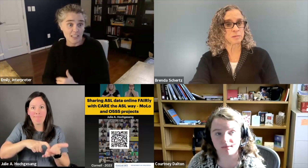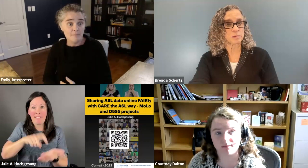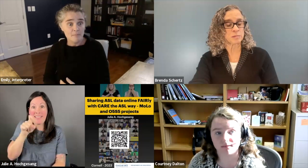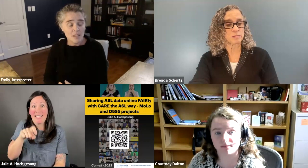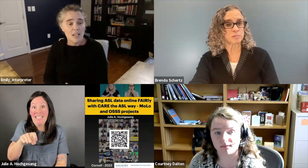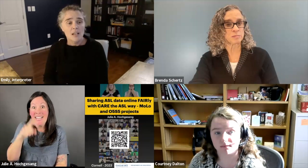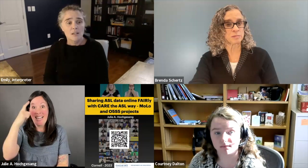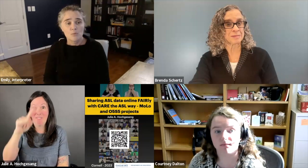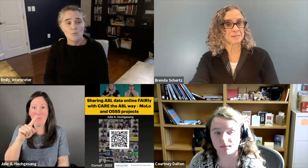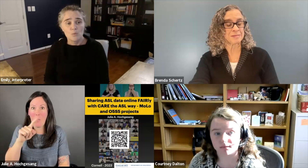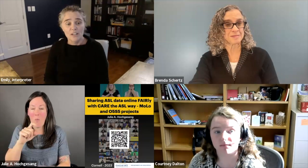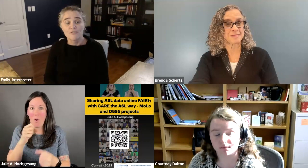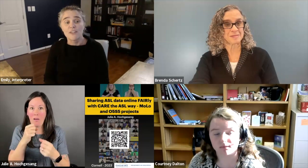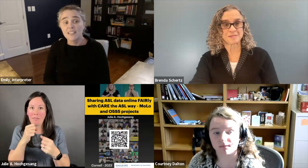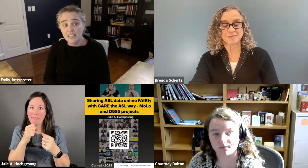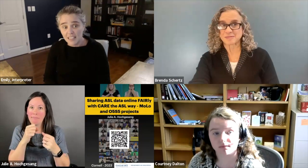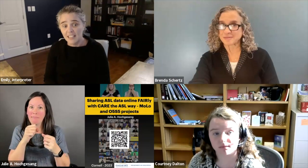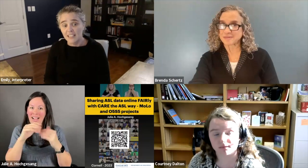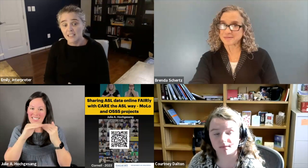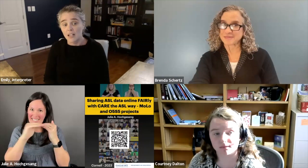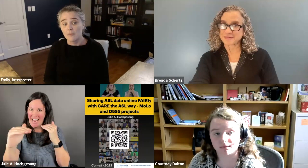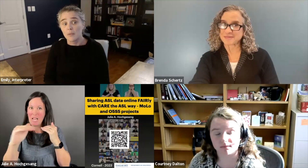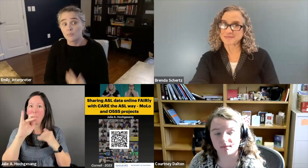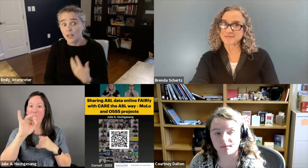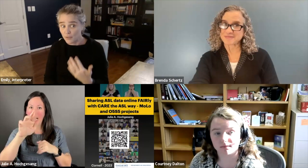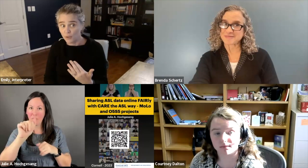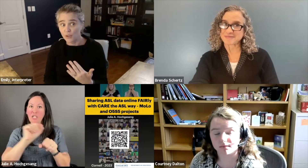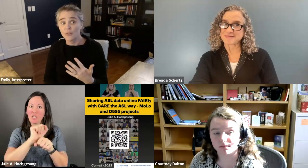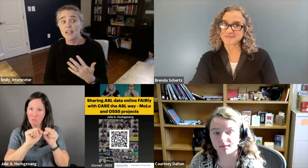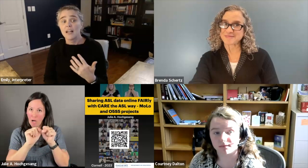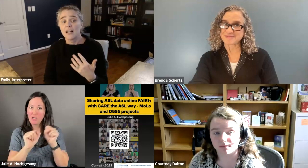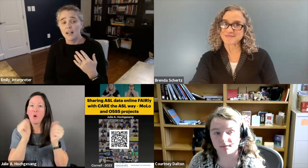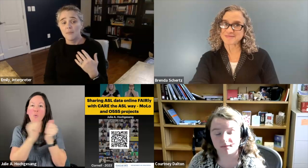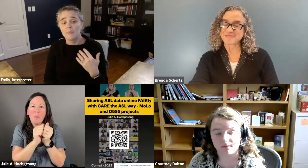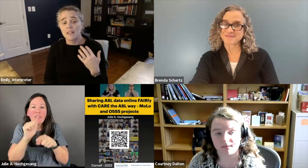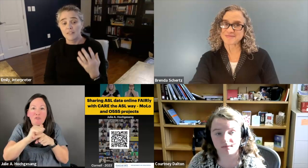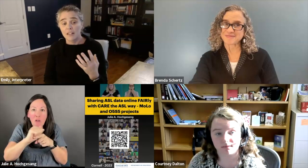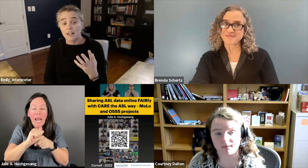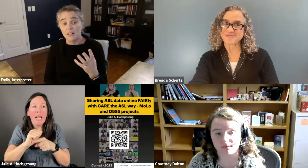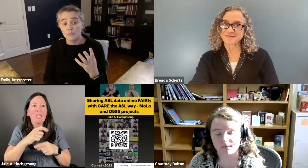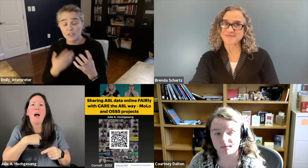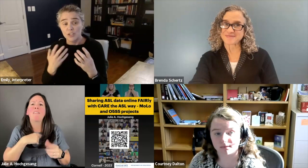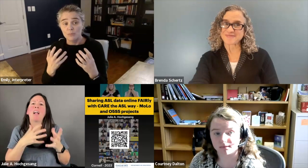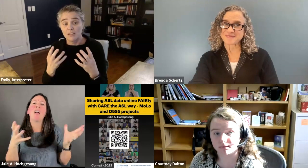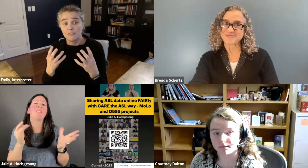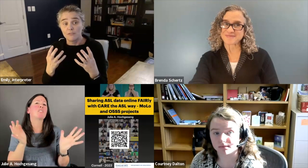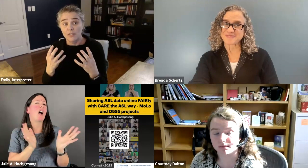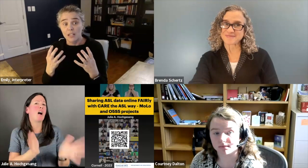restricted we are finally getting some breakthrough in terms of um